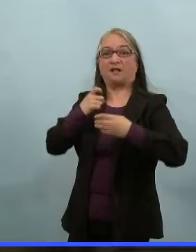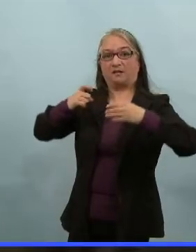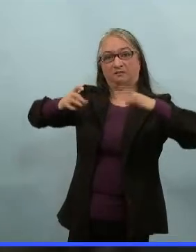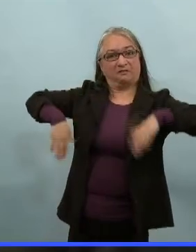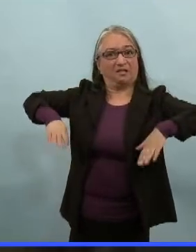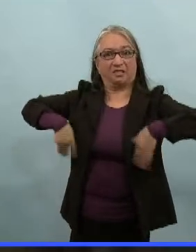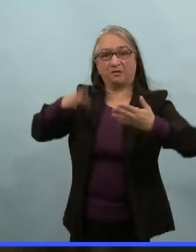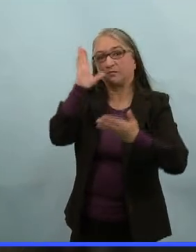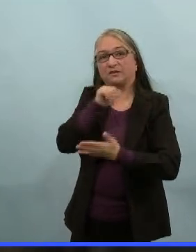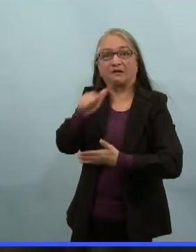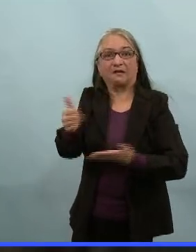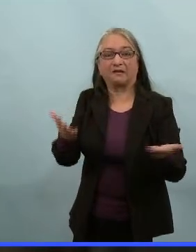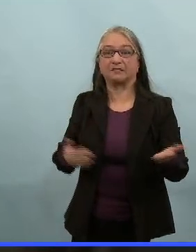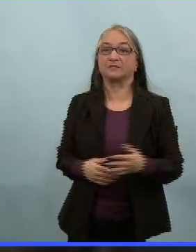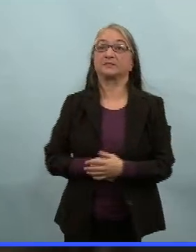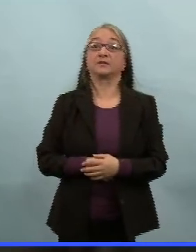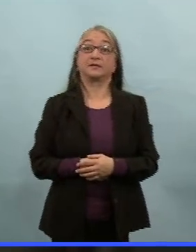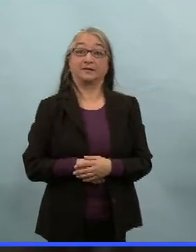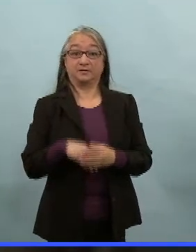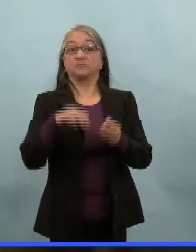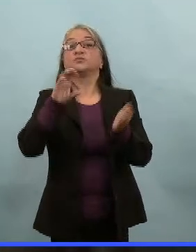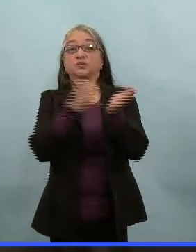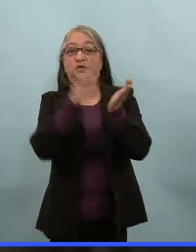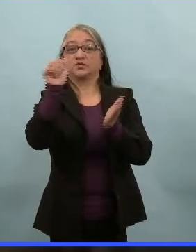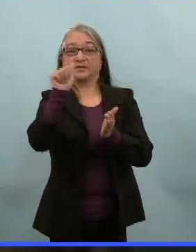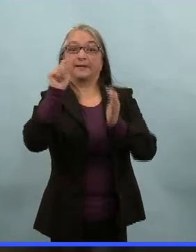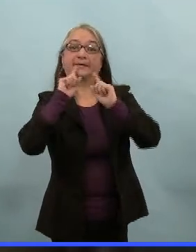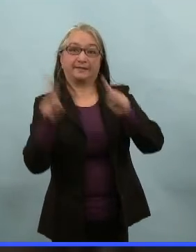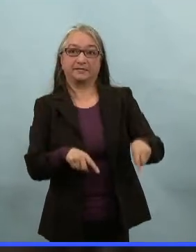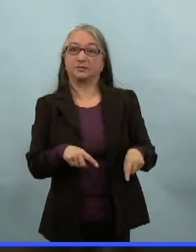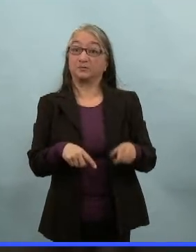planning on how to manage and have been planning on how to manage covet cases and they already